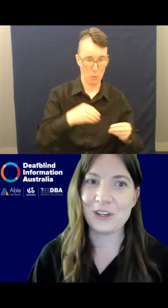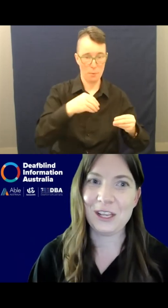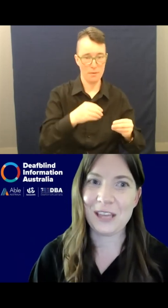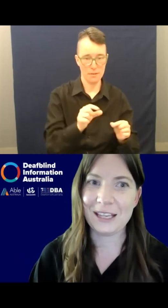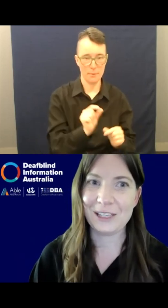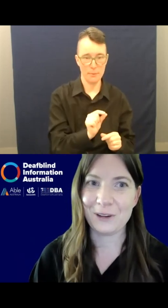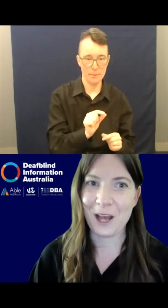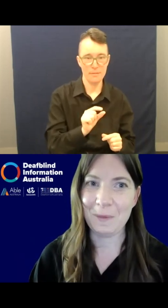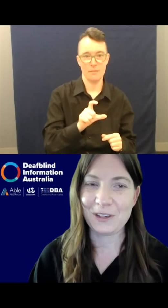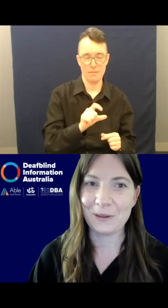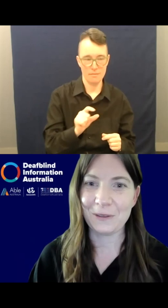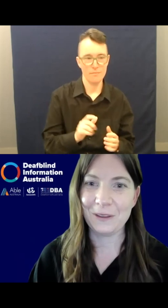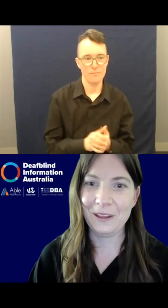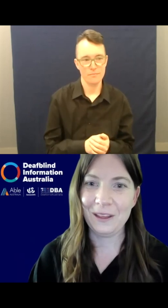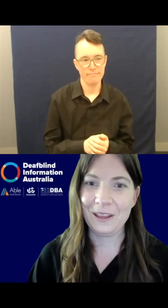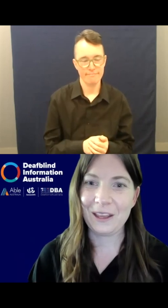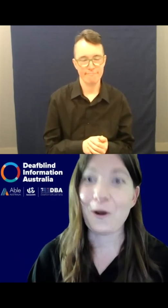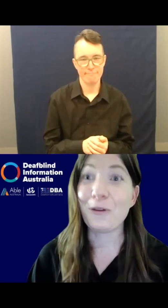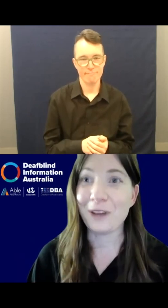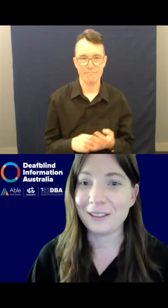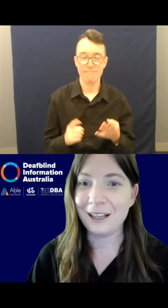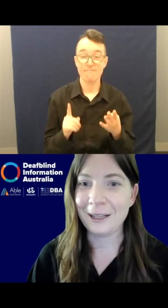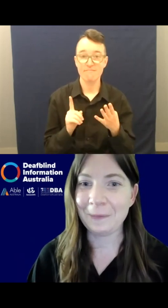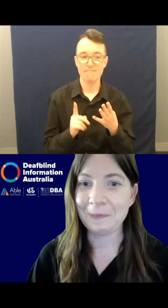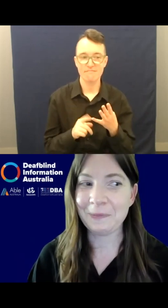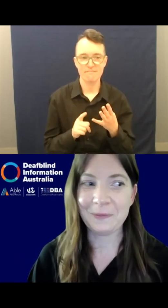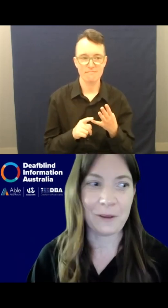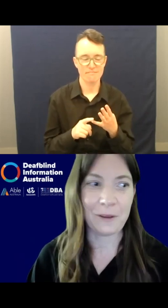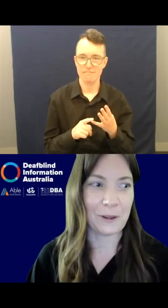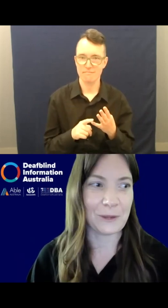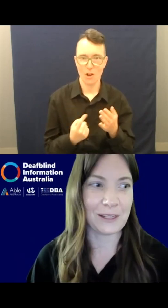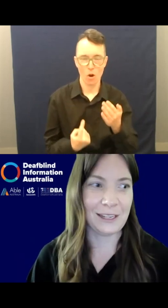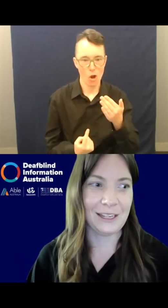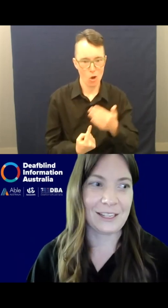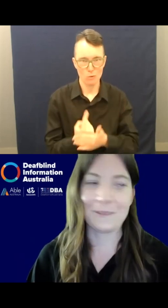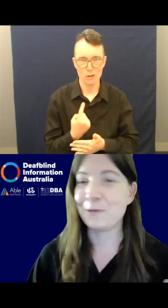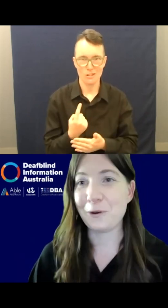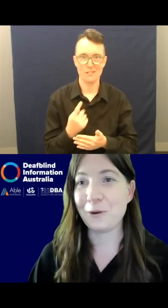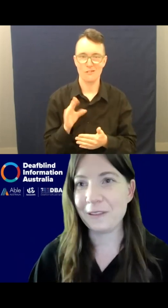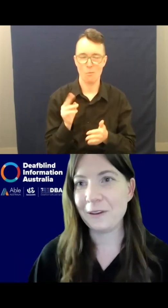that different art materials can offer. Just before I spoke to there are so many